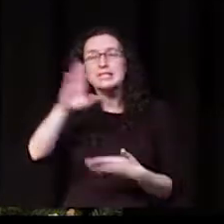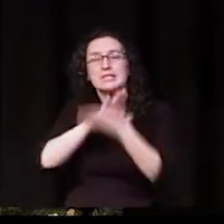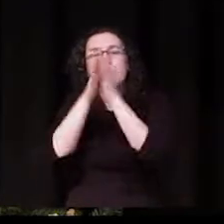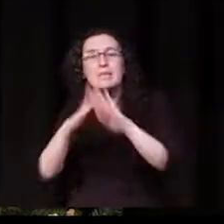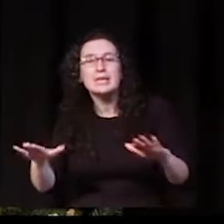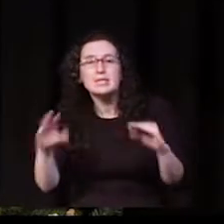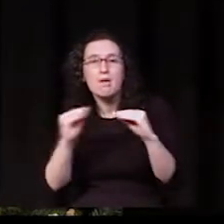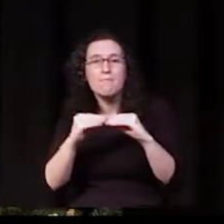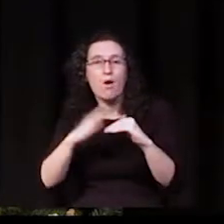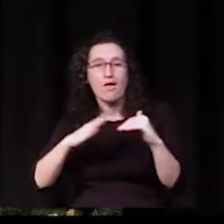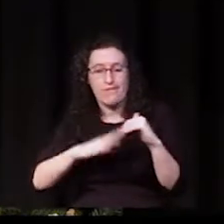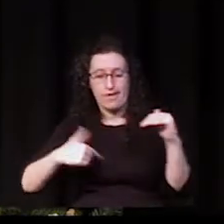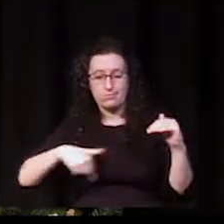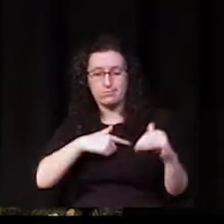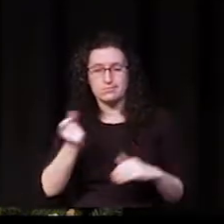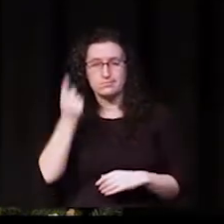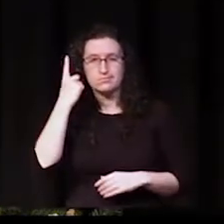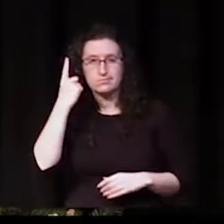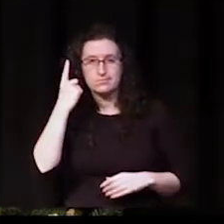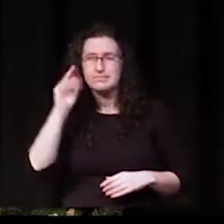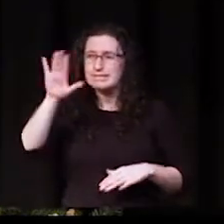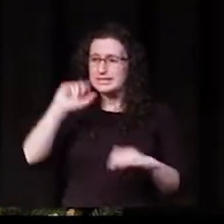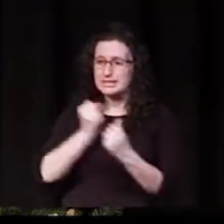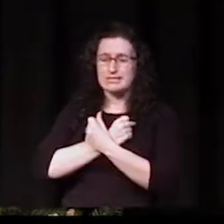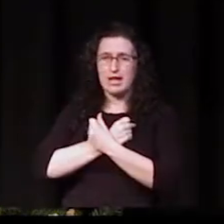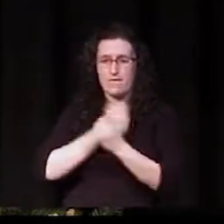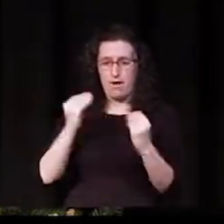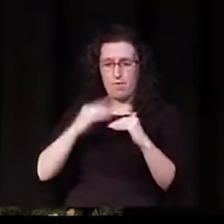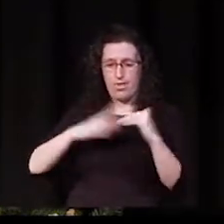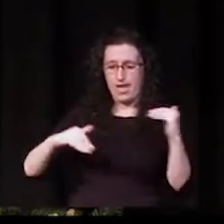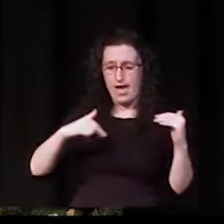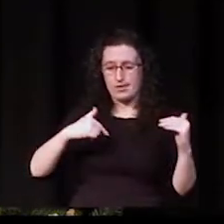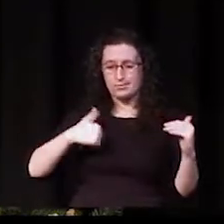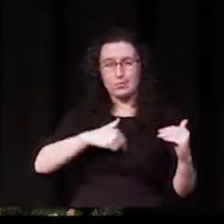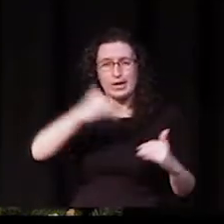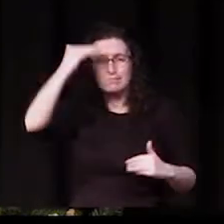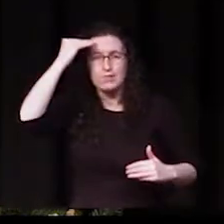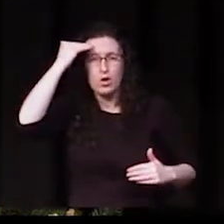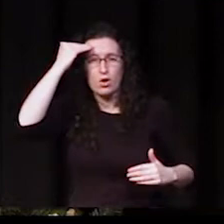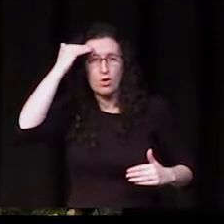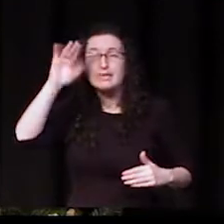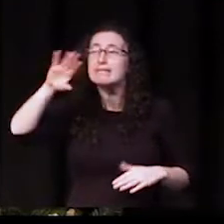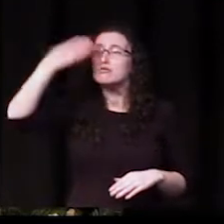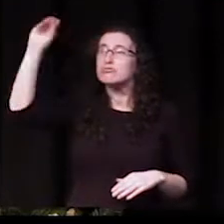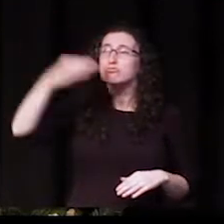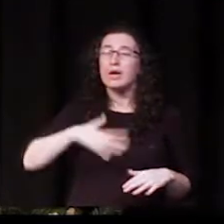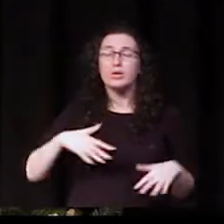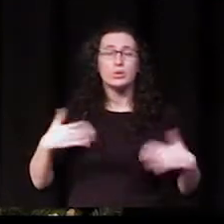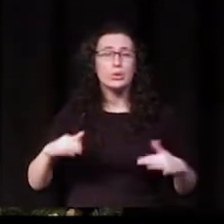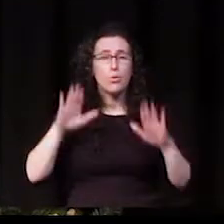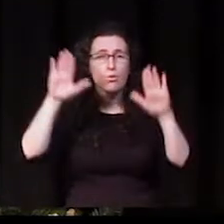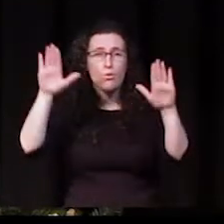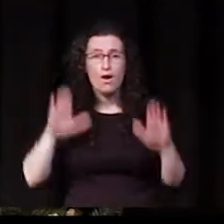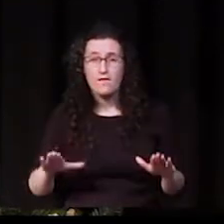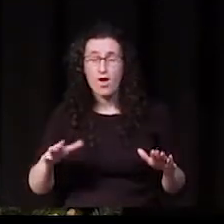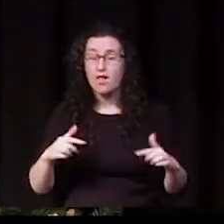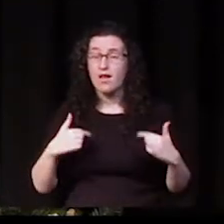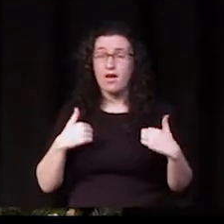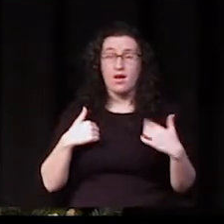It is a love that surpasses knowledge. It is a grace that is too wonderful for me, and it is a power beyond all